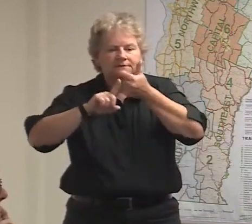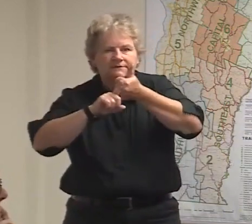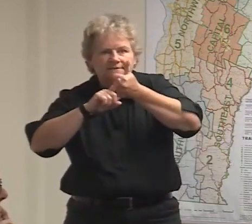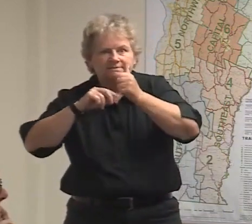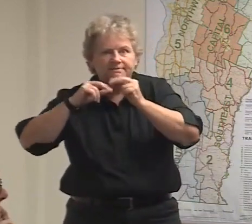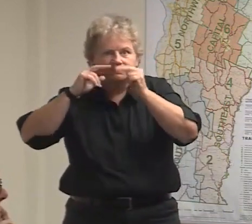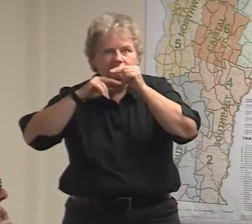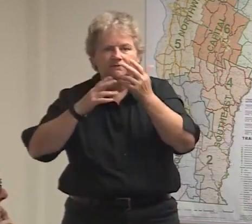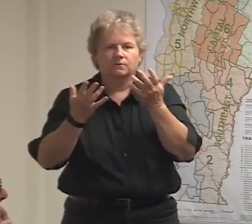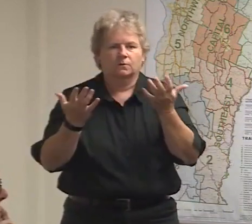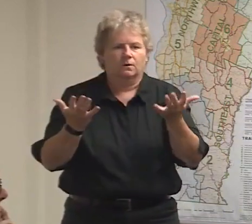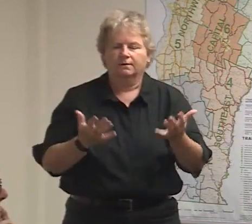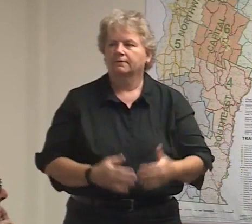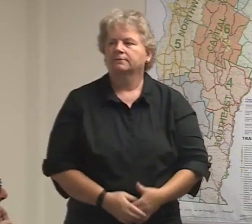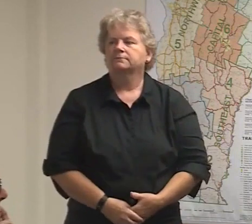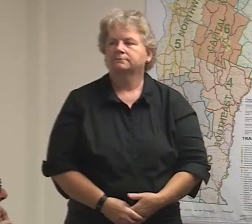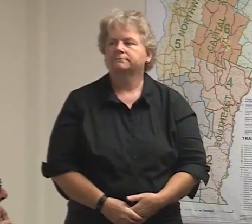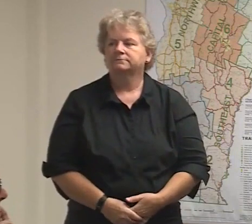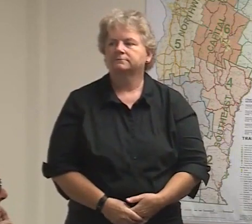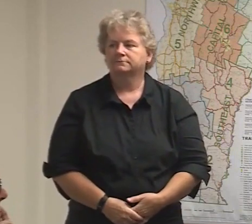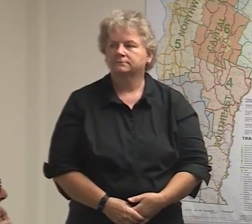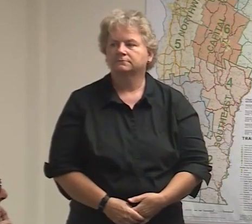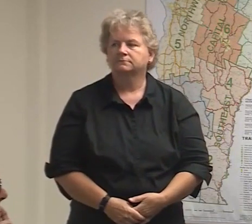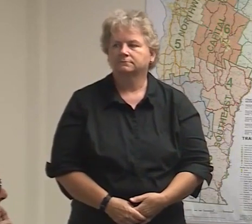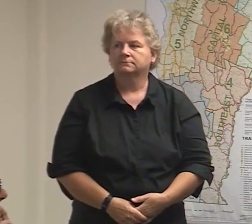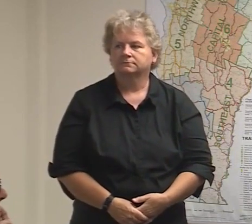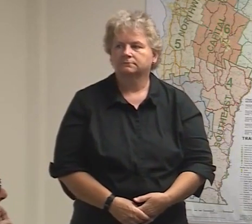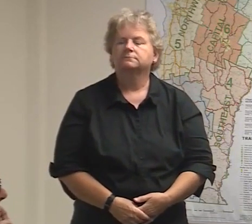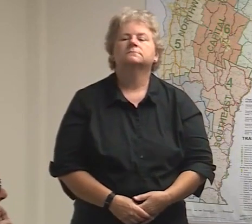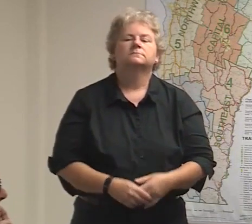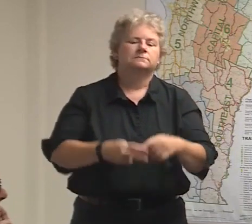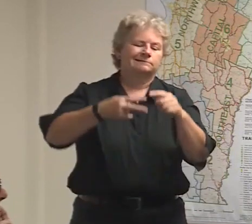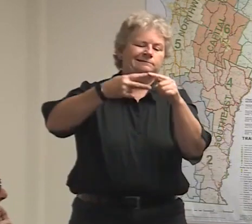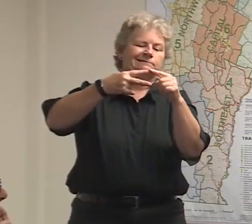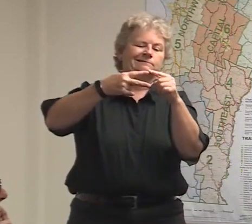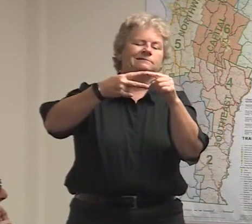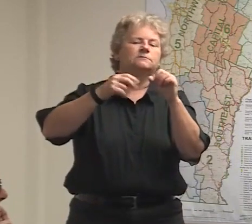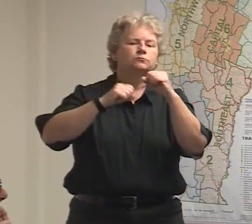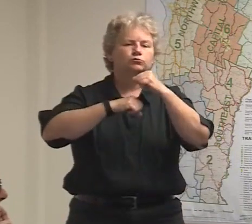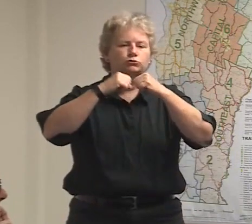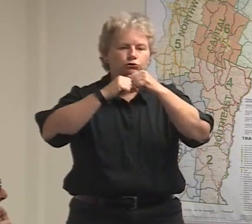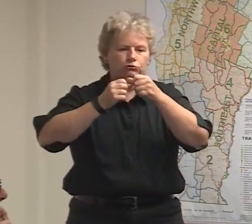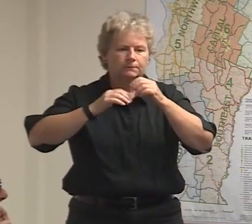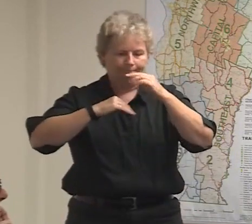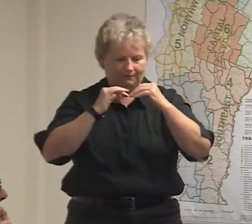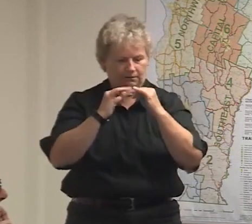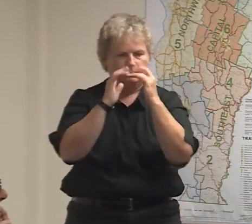WE HAVE ENGINEERS WITHIN OUR TEAMS THAT WE CAN DEPLOY IN THAT CASE, ELECTRICAL IS ANOTHER BIG ONE AS WELL.